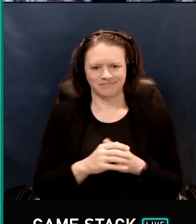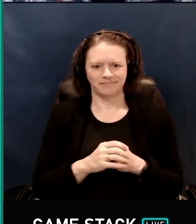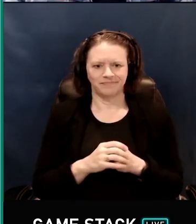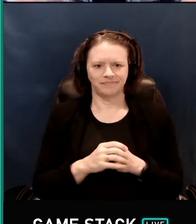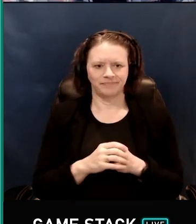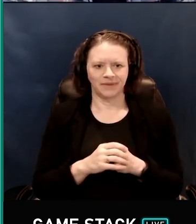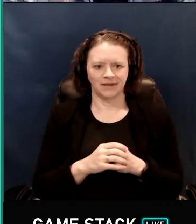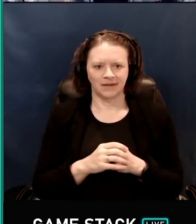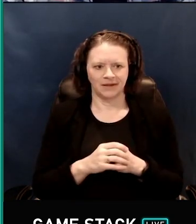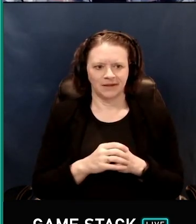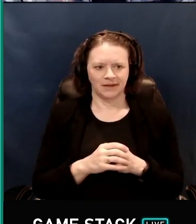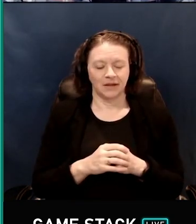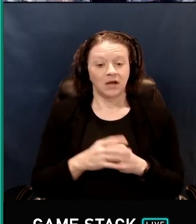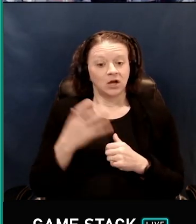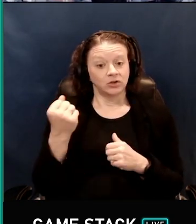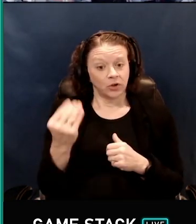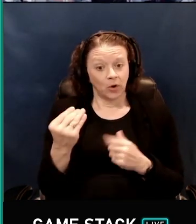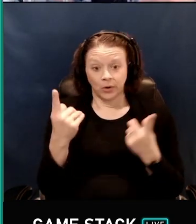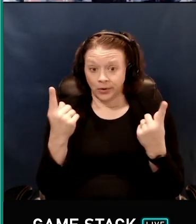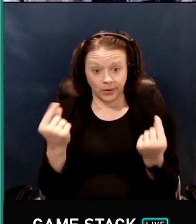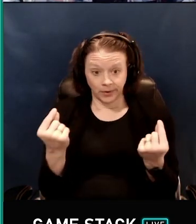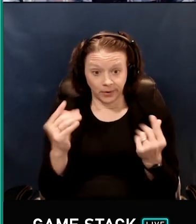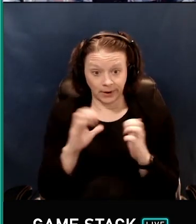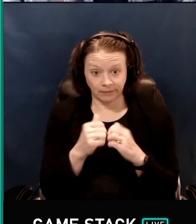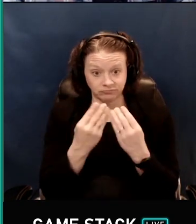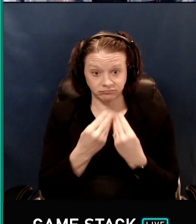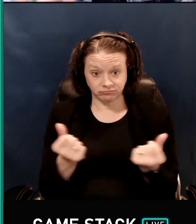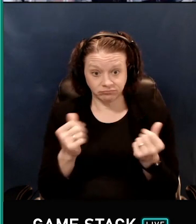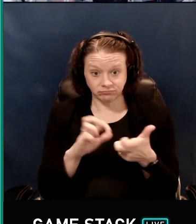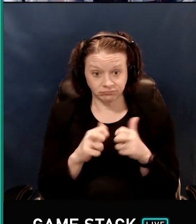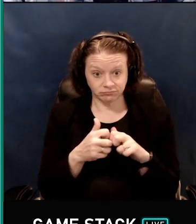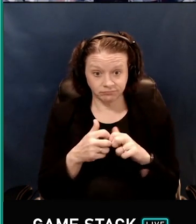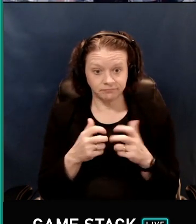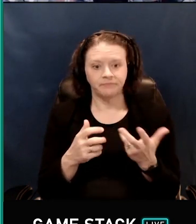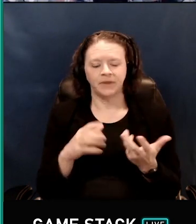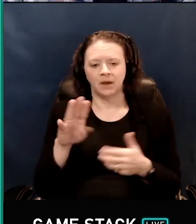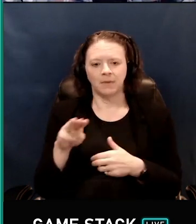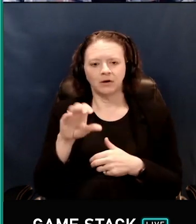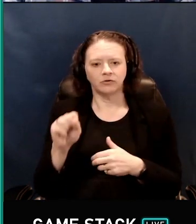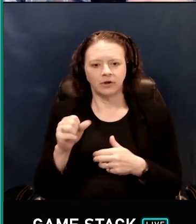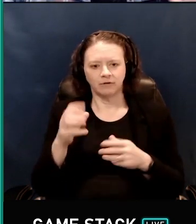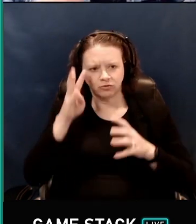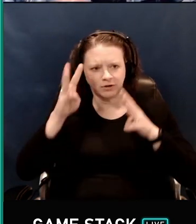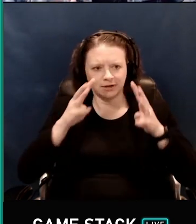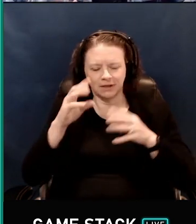And so instead, what Microsoft is doing, is we're creating something called GPU-friendly decompression.